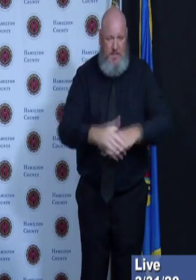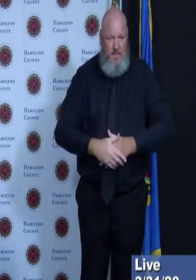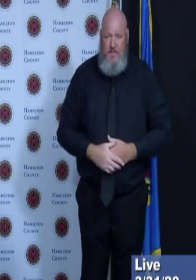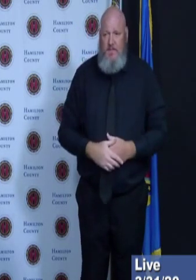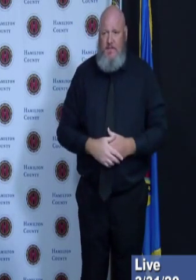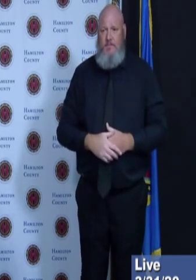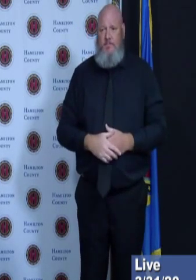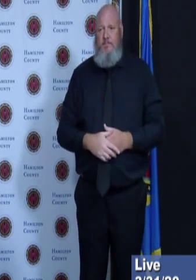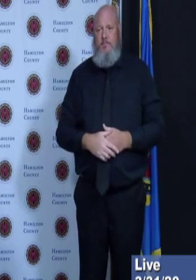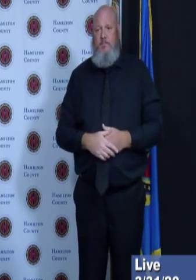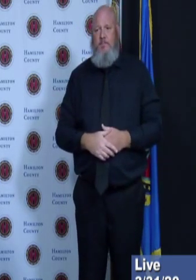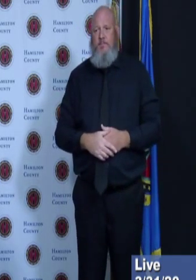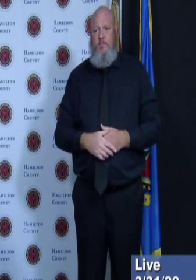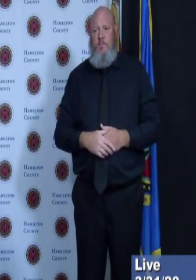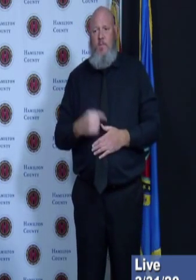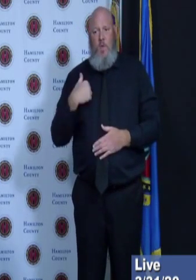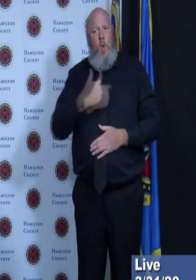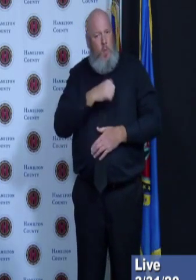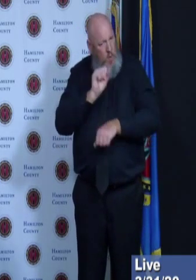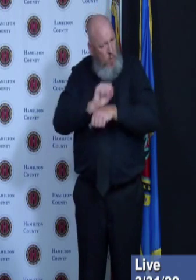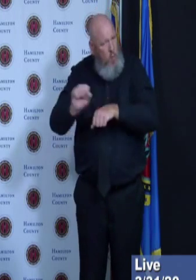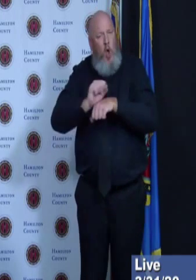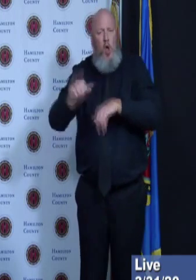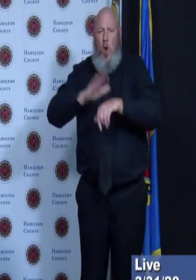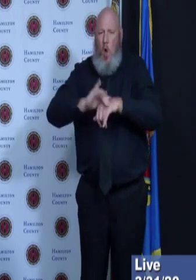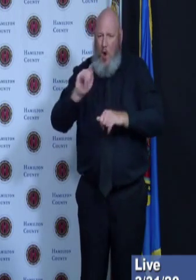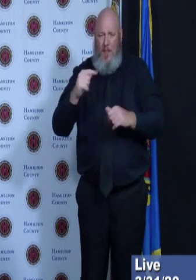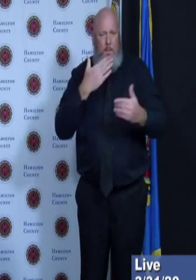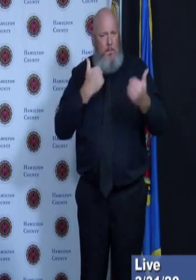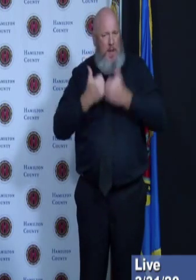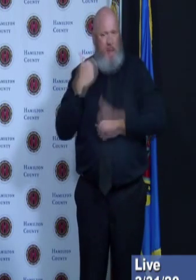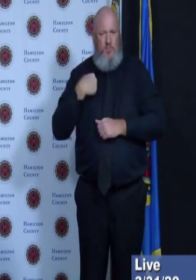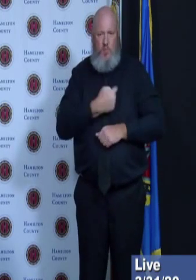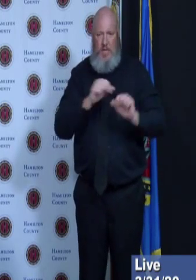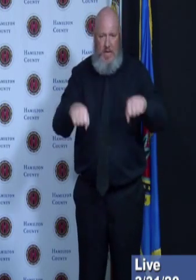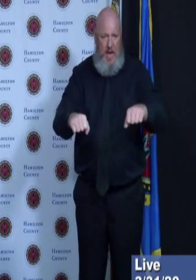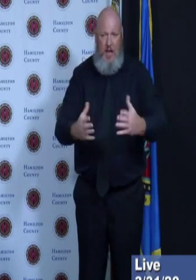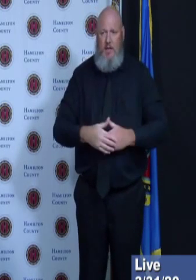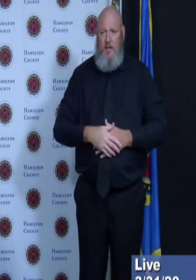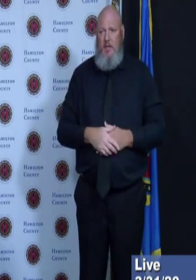employees and we are going to quickly have to adjust as we move through this